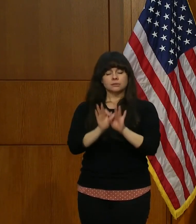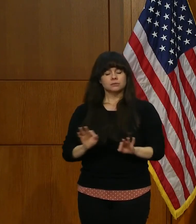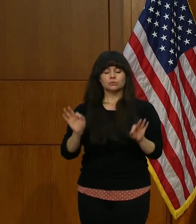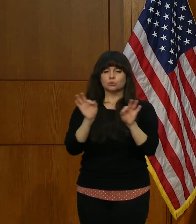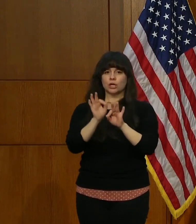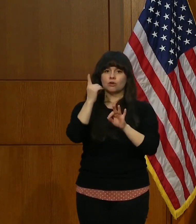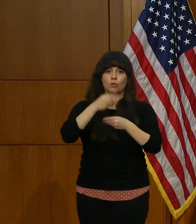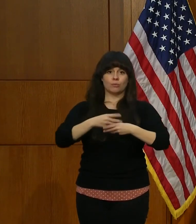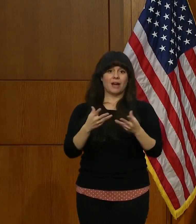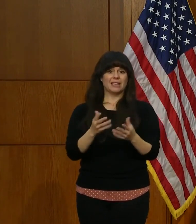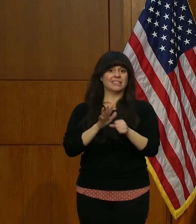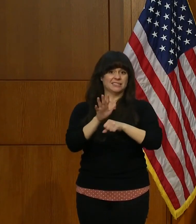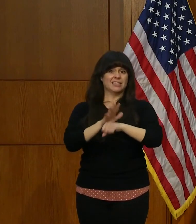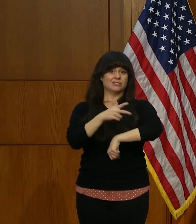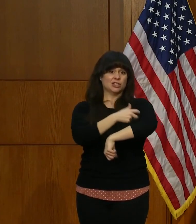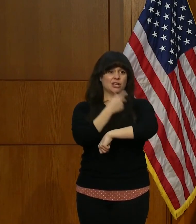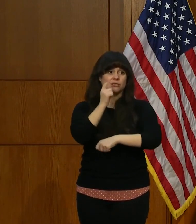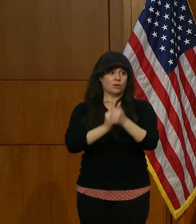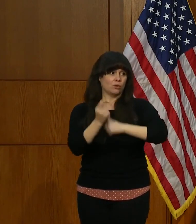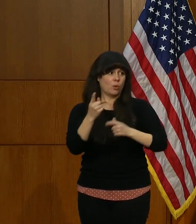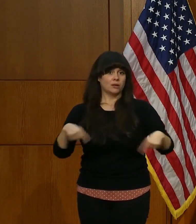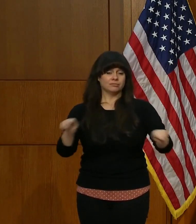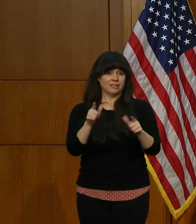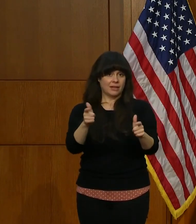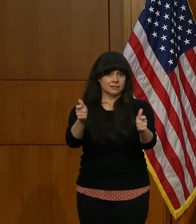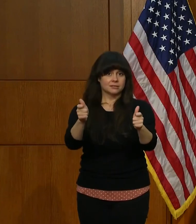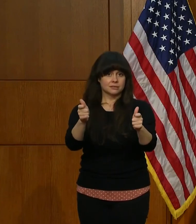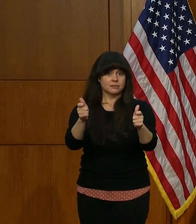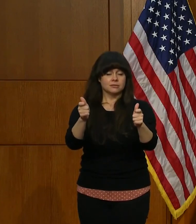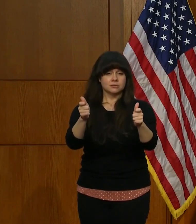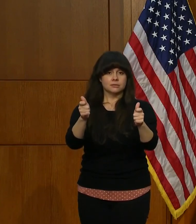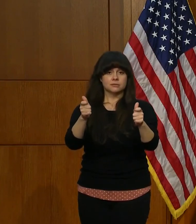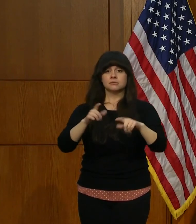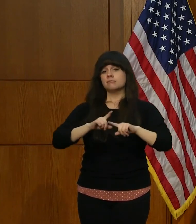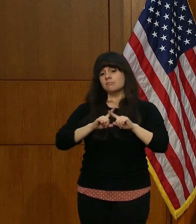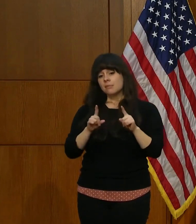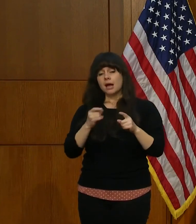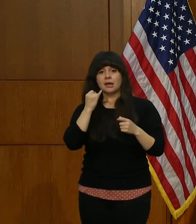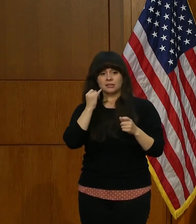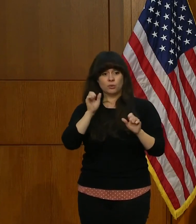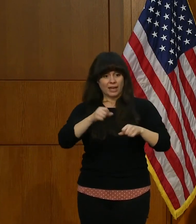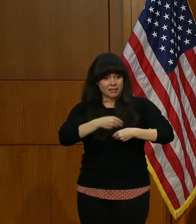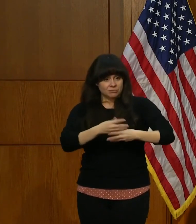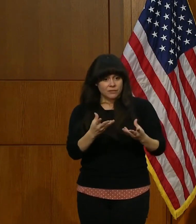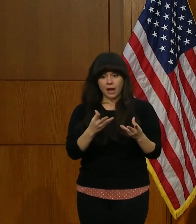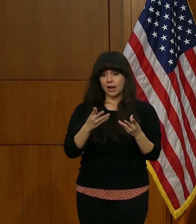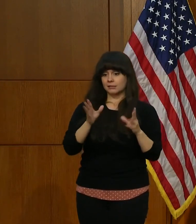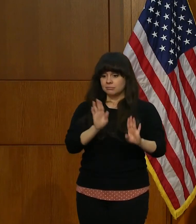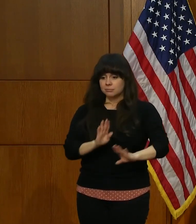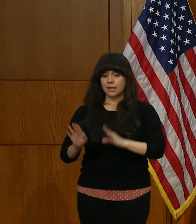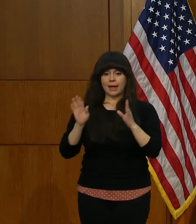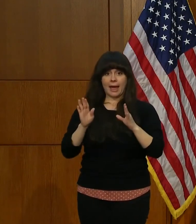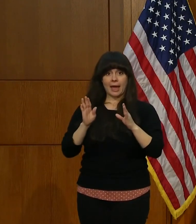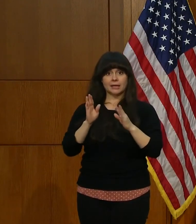NEWS, AND IT'S ONE CRITICAL PART OF OUR PLAN TO GET MORE SHOTS IN MAURER ARMS MORE